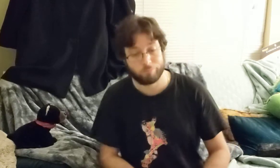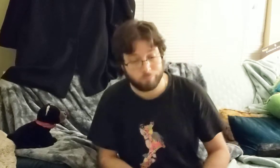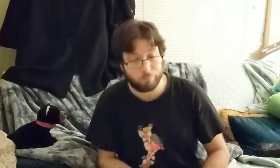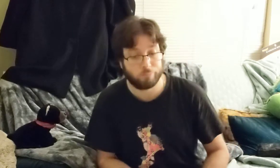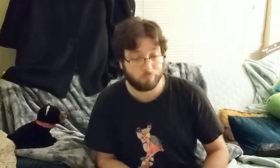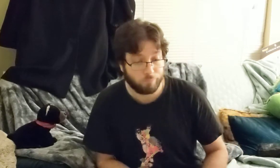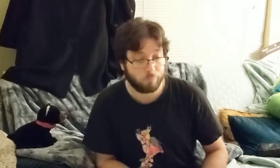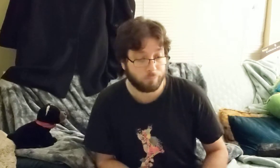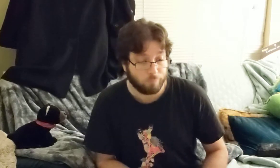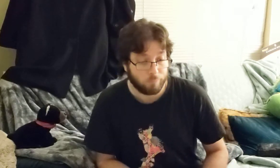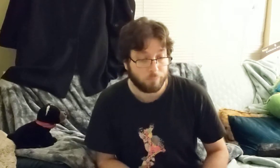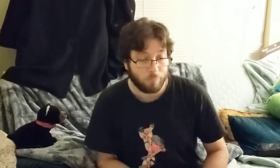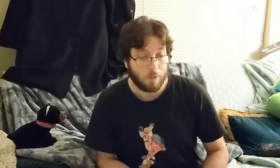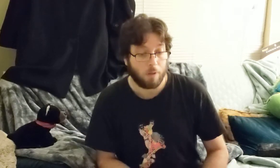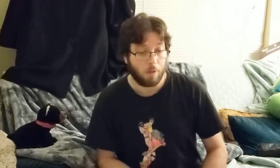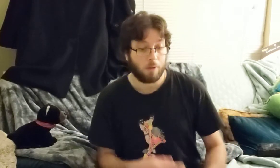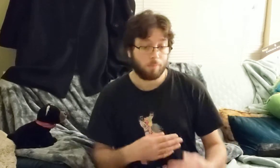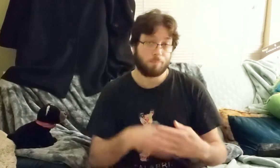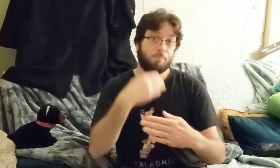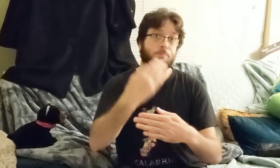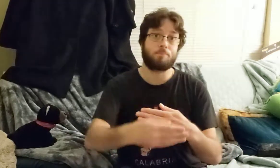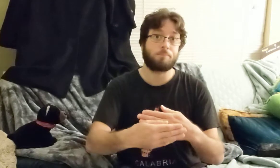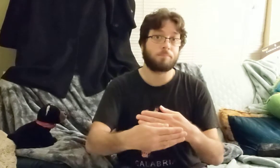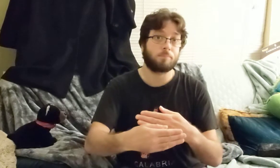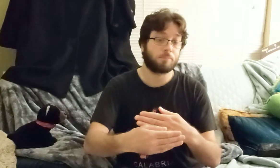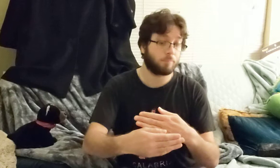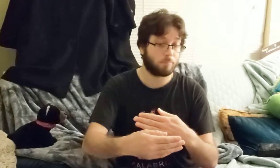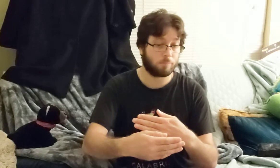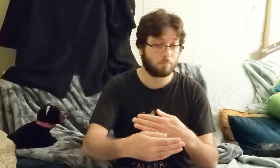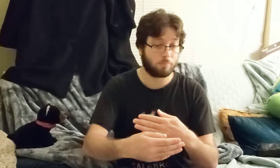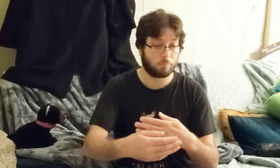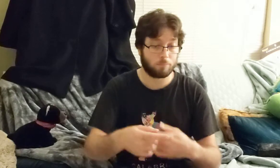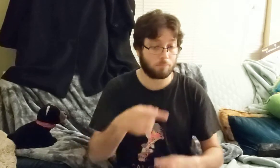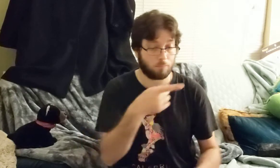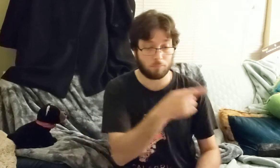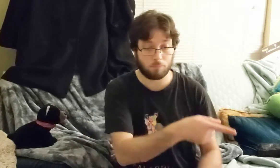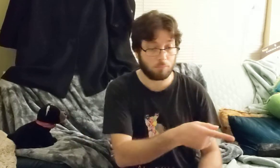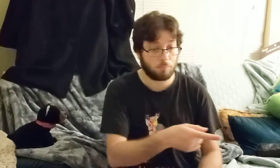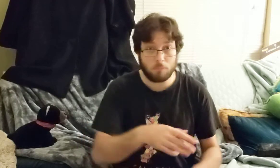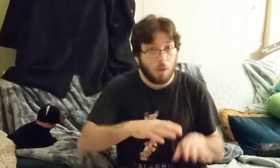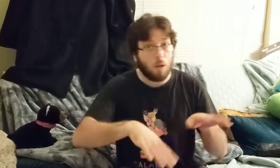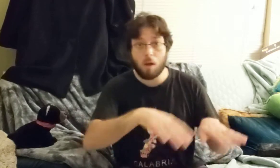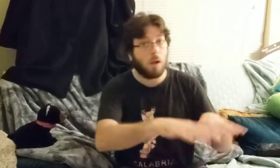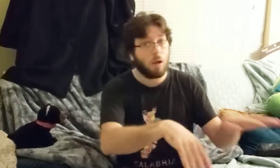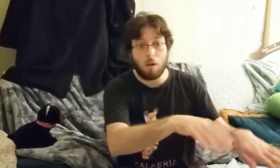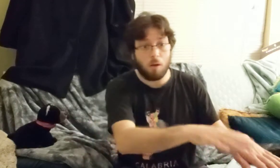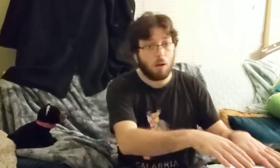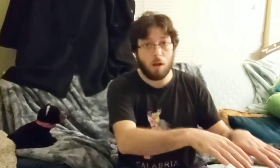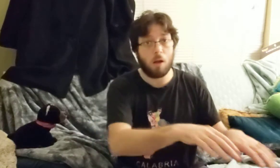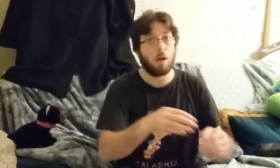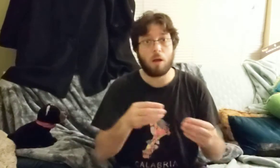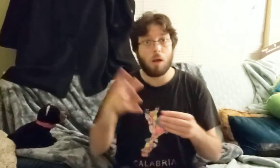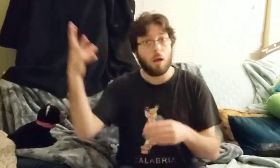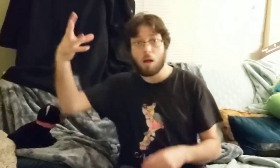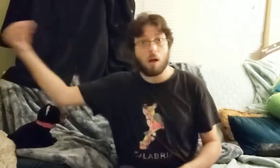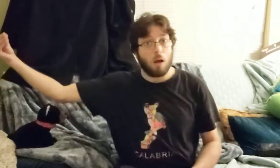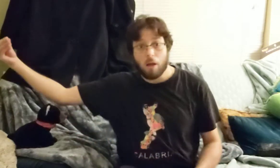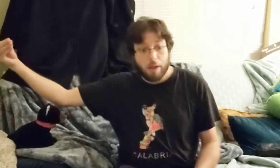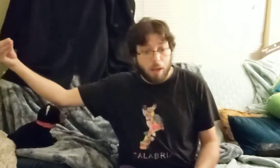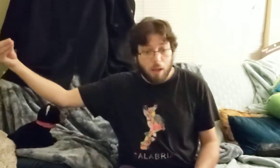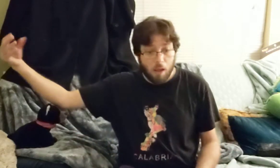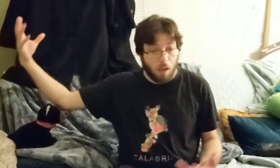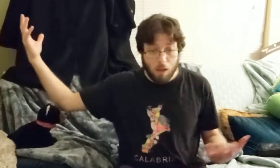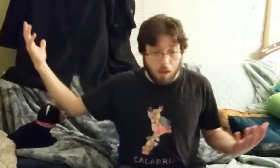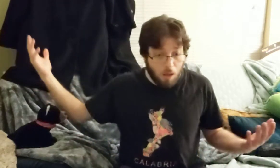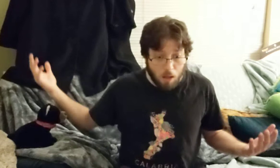NEXT HE WALK AWAY